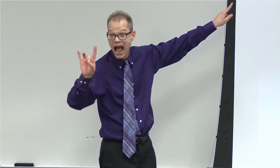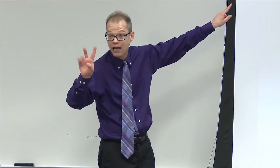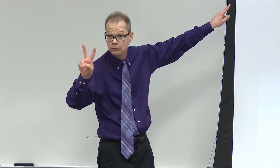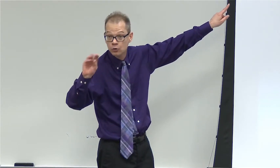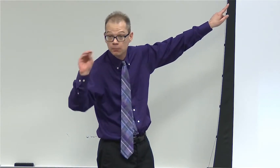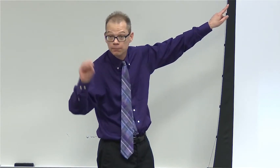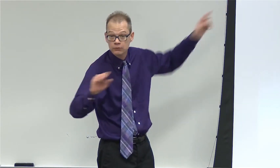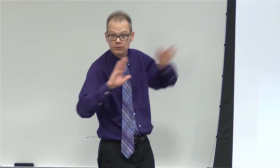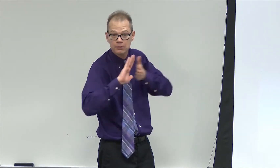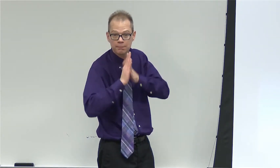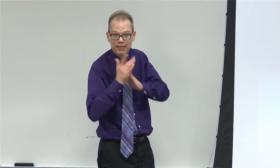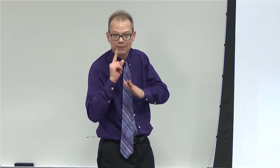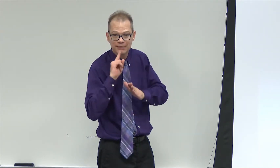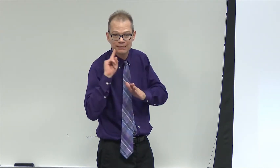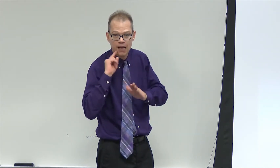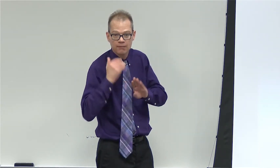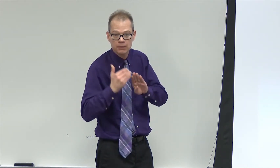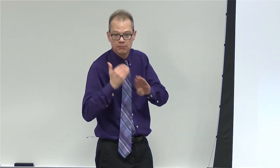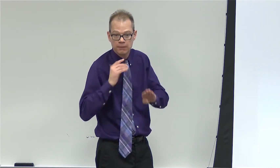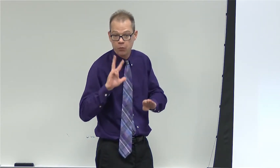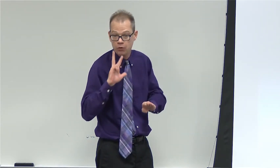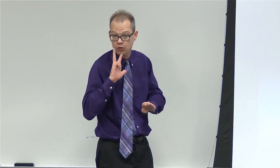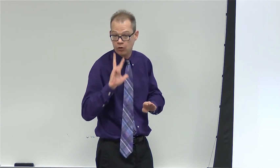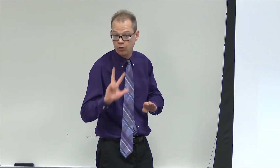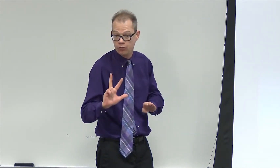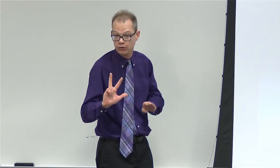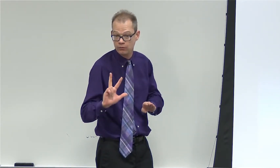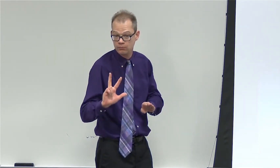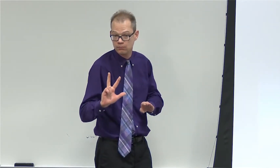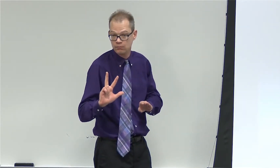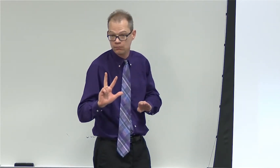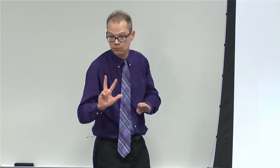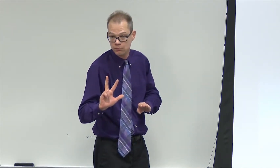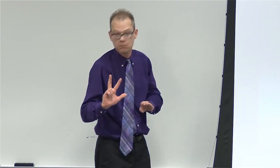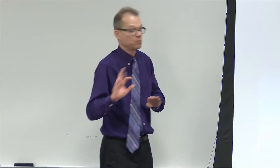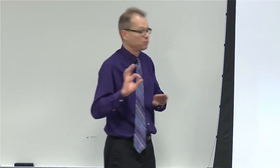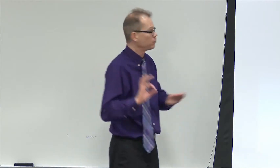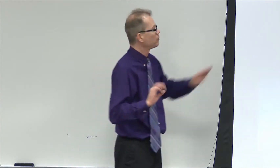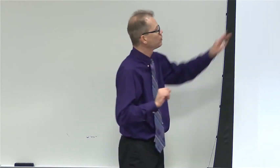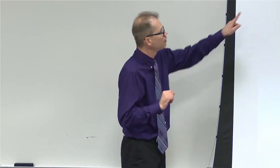82% became deaf before they were 3 years old.